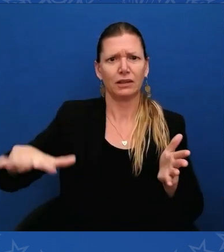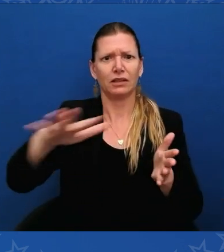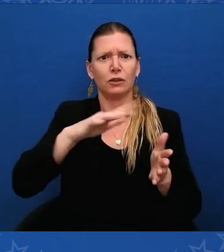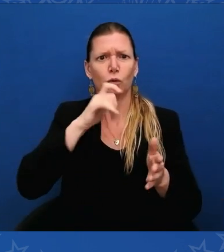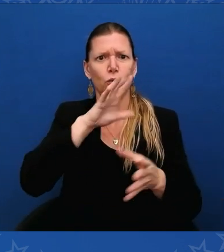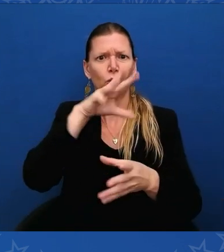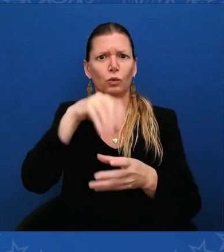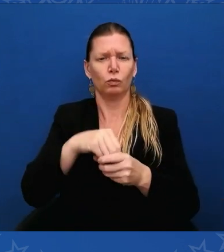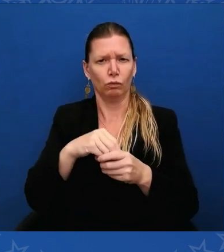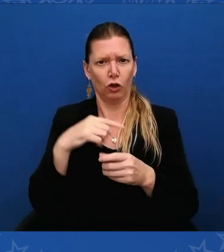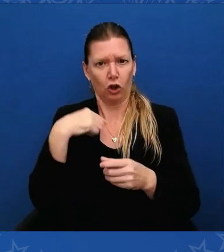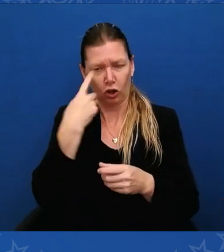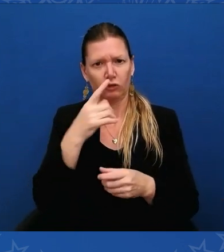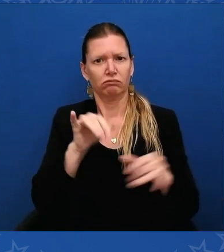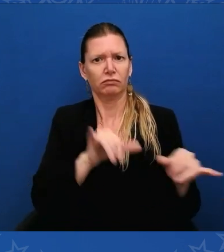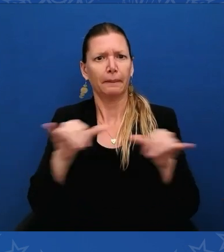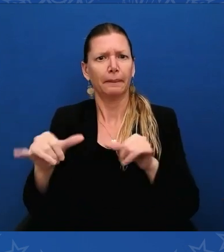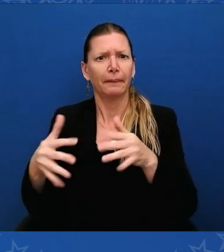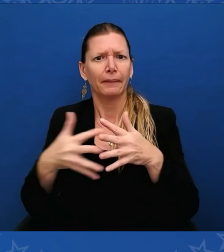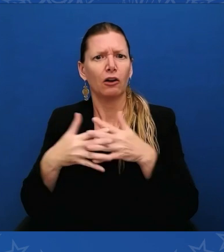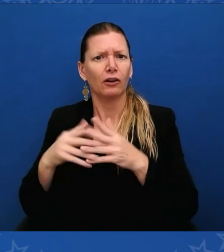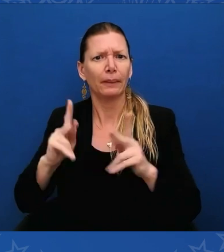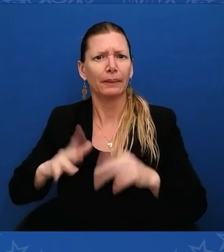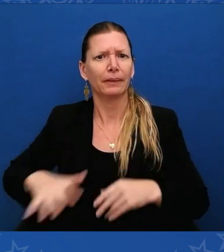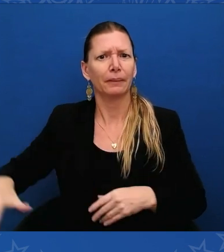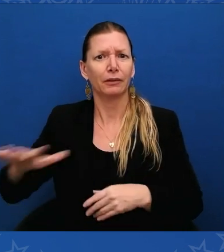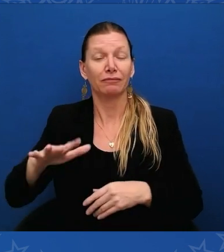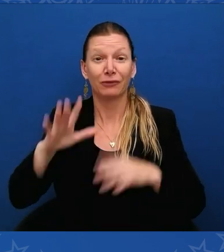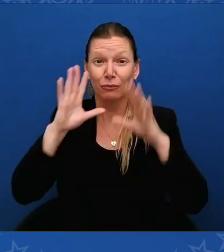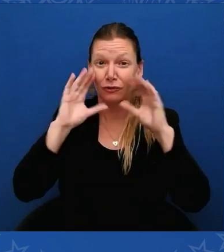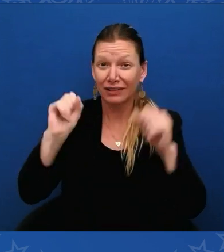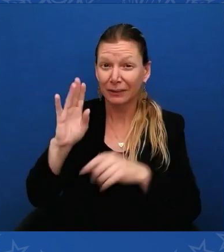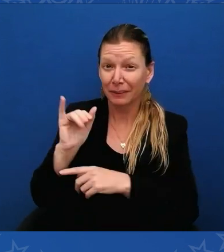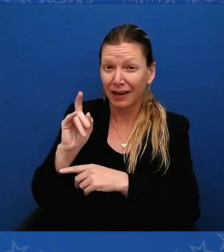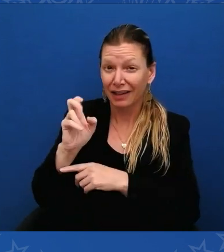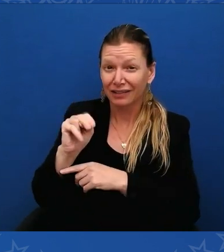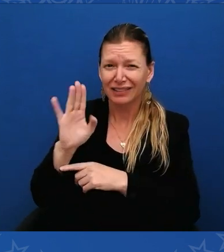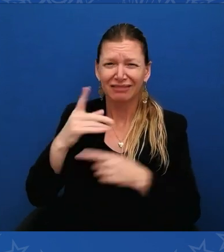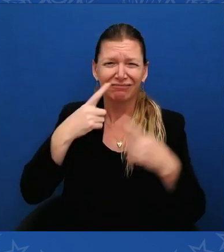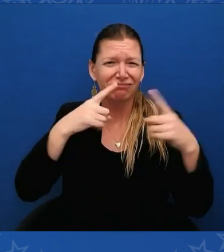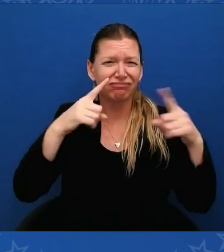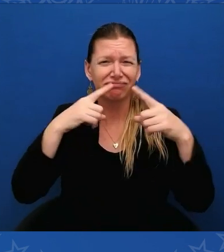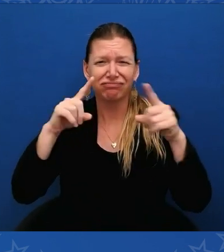President Biden's accomplishments go far beyond representation.